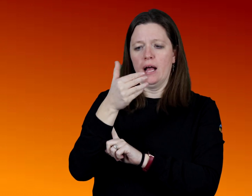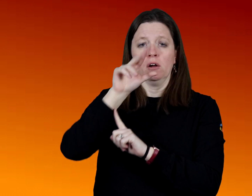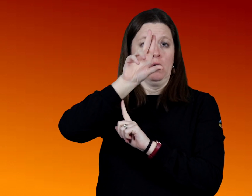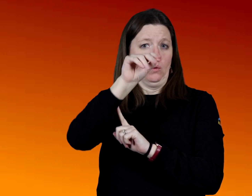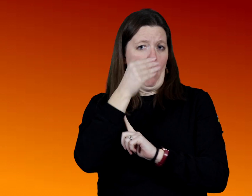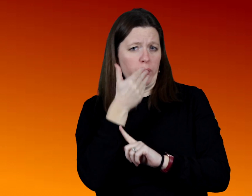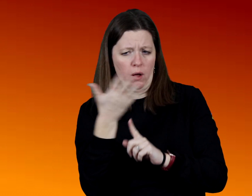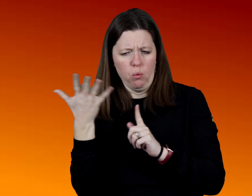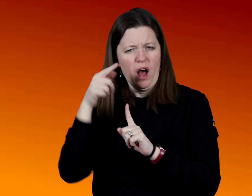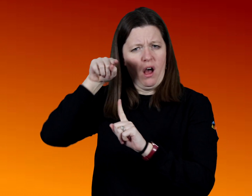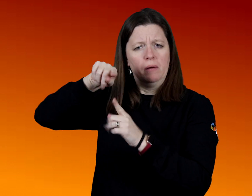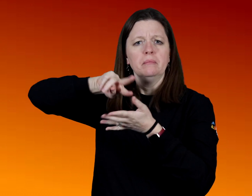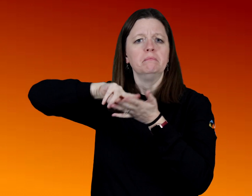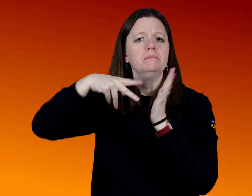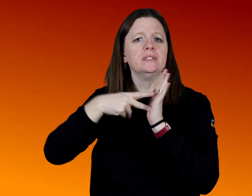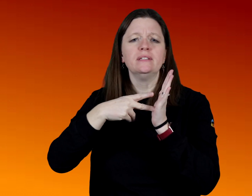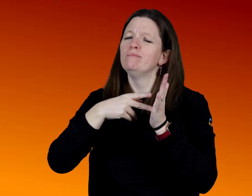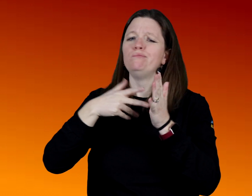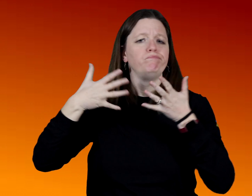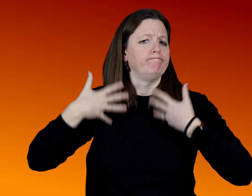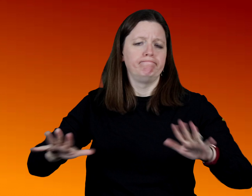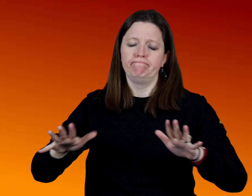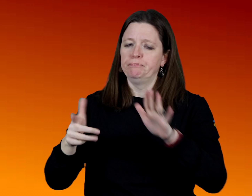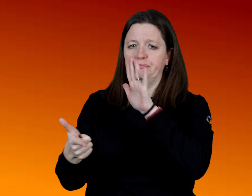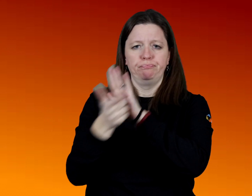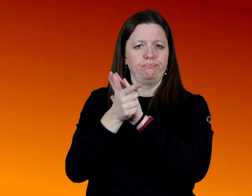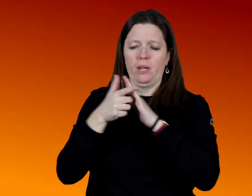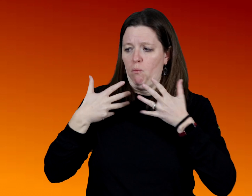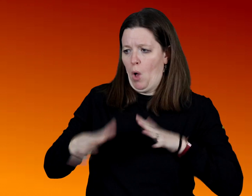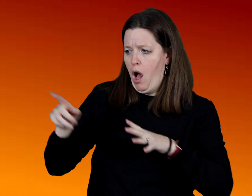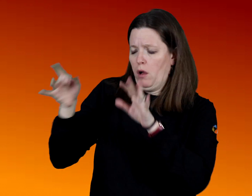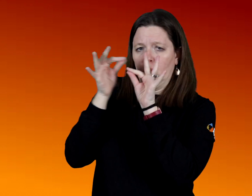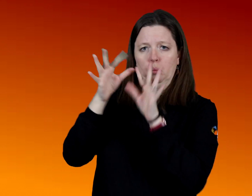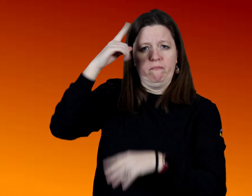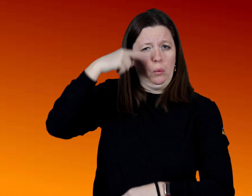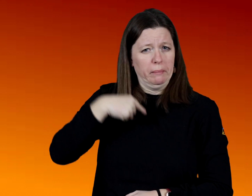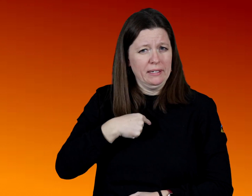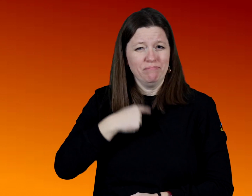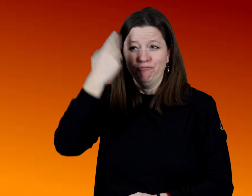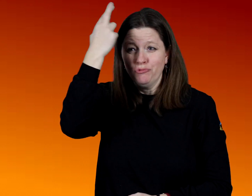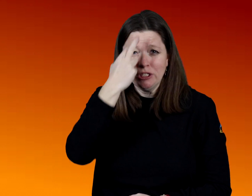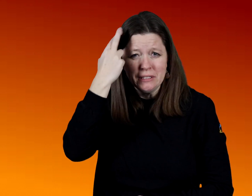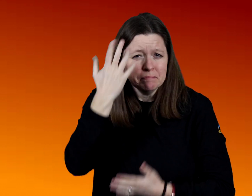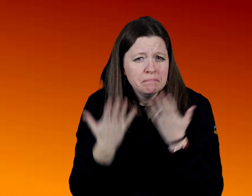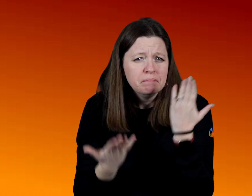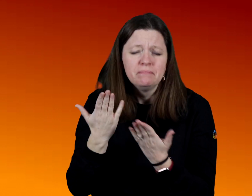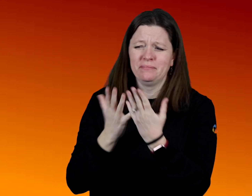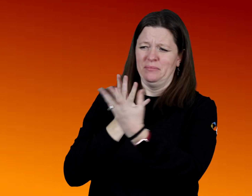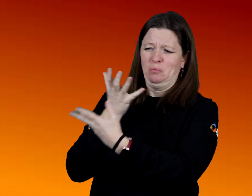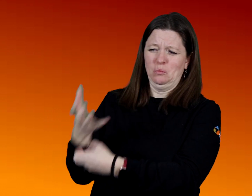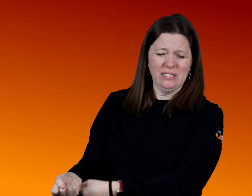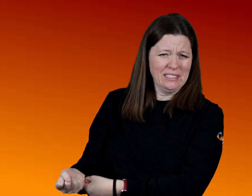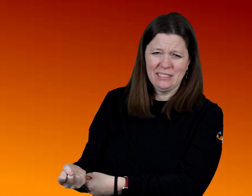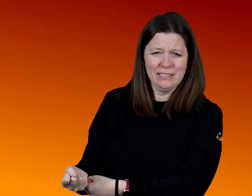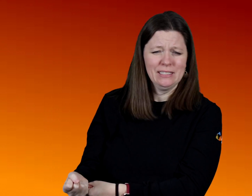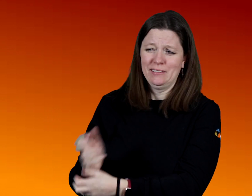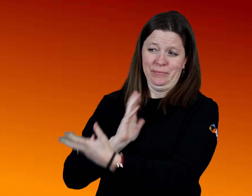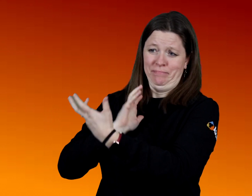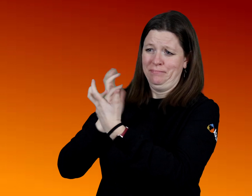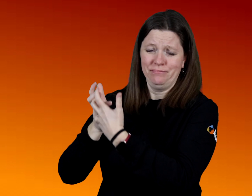The “no thanks” section is where you can note which interpreters you do not want to work with. This can be for numerous reasons, perhaps you do not trust that person,